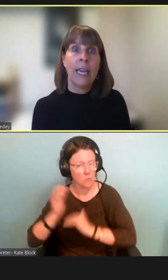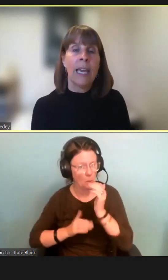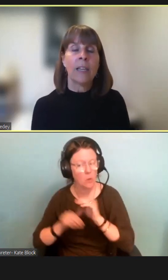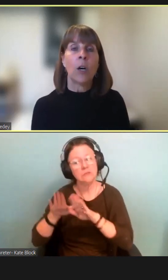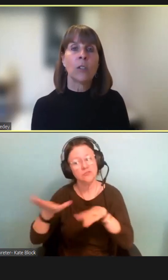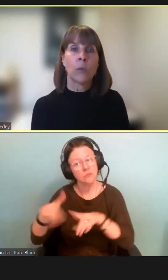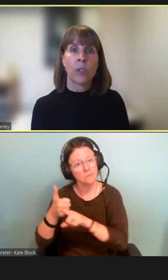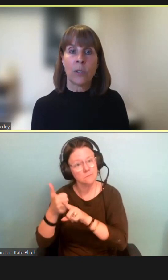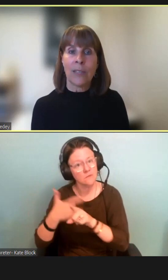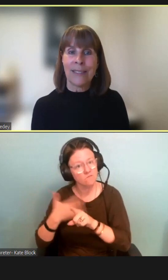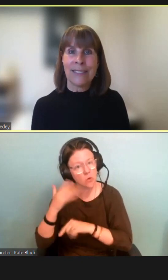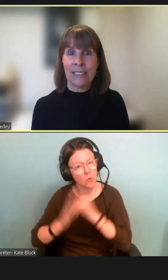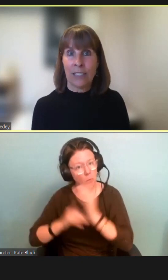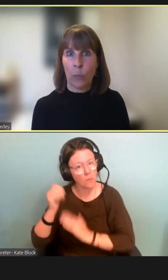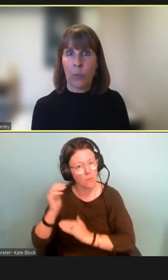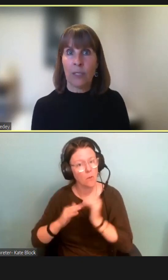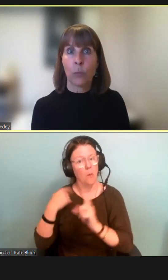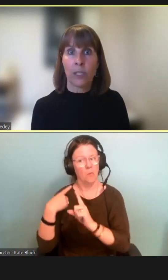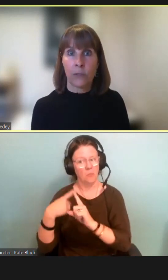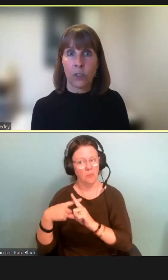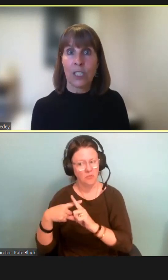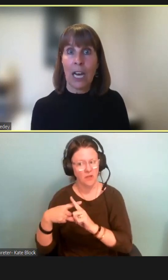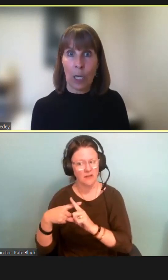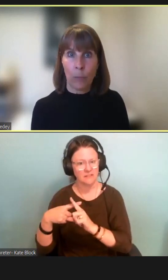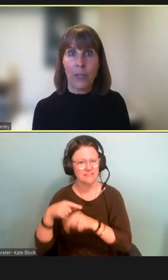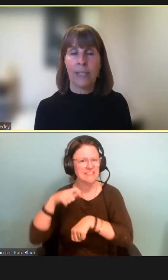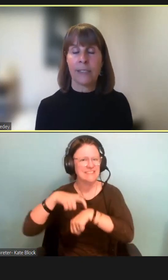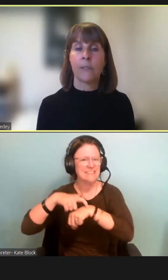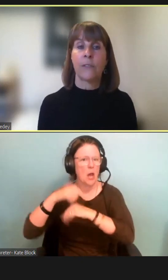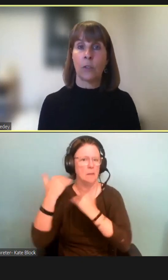and also where they're likely to not be as pressed for time as if you're doing